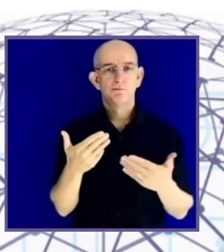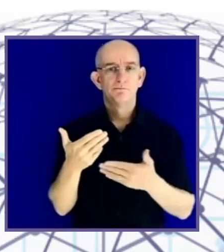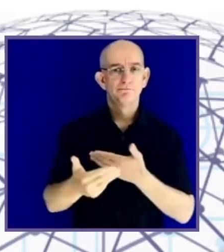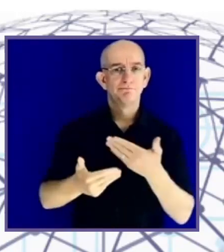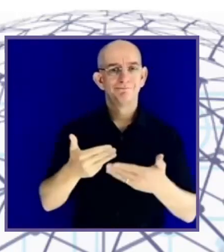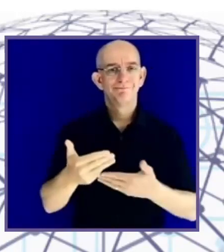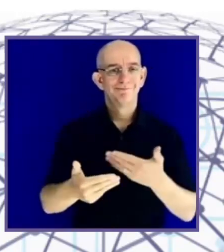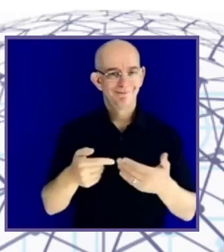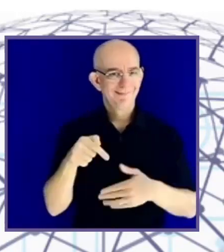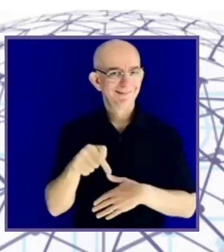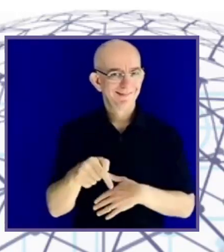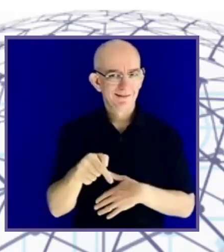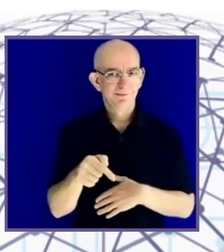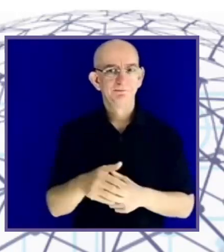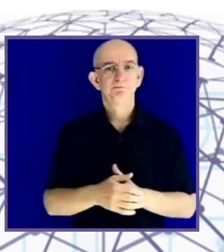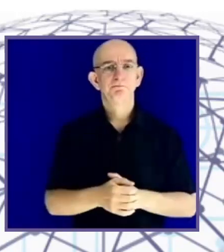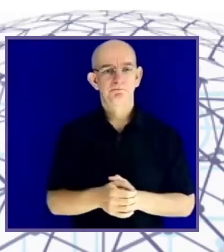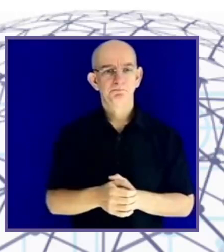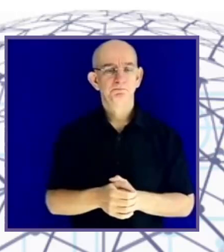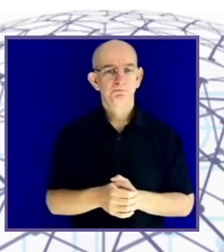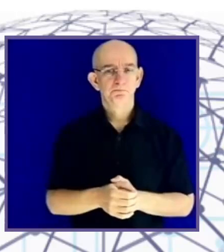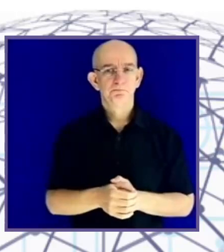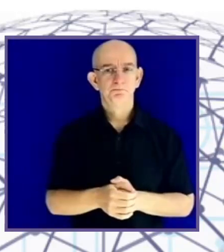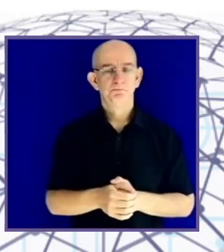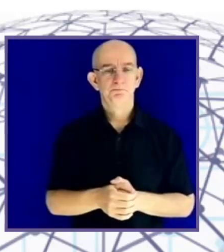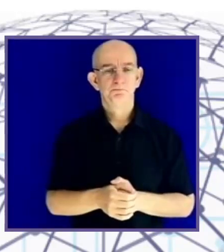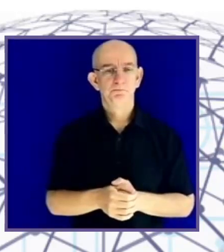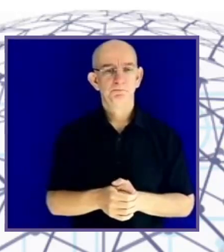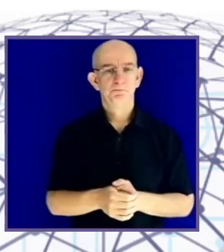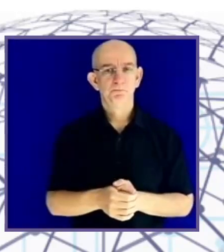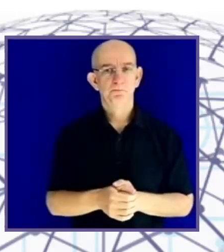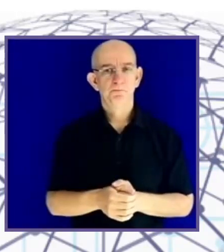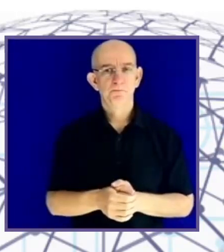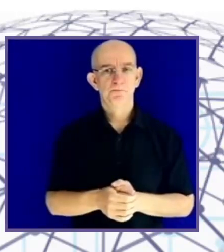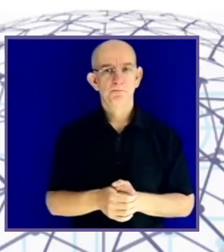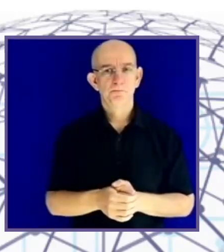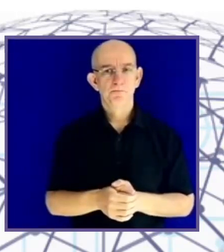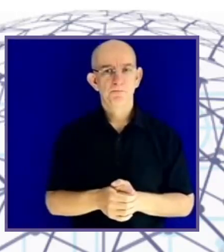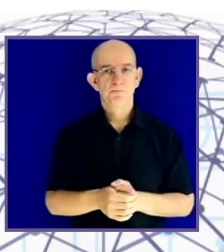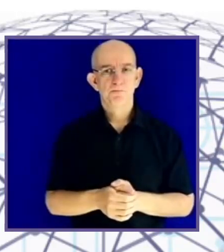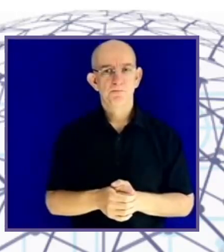much for mentioning Nothing about us. So that is the disability mantra, nothing about us without